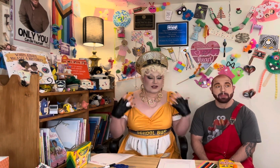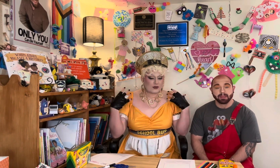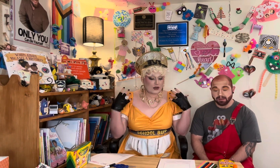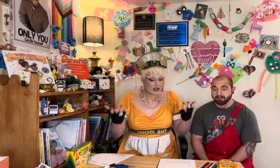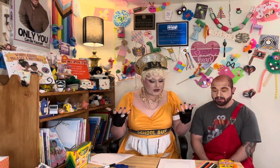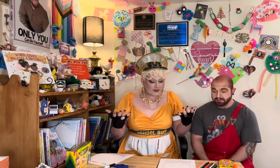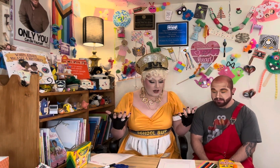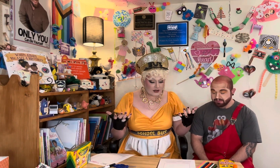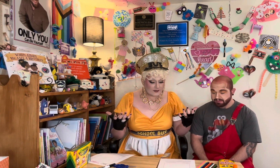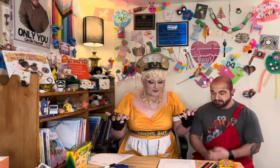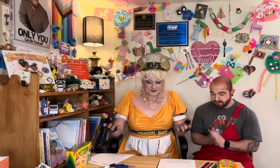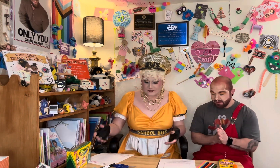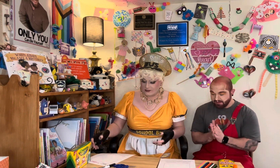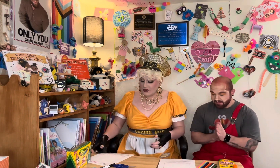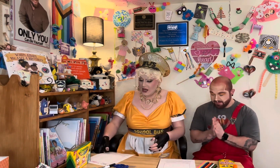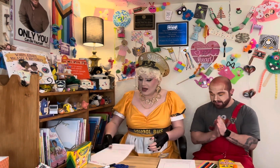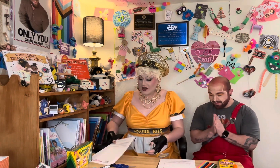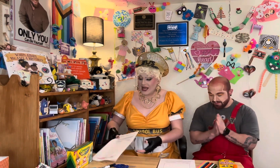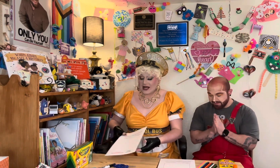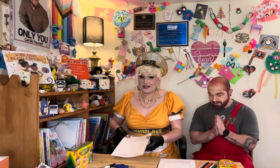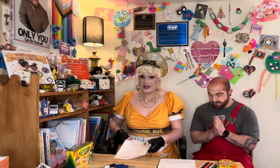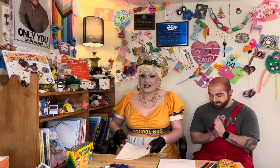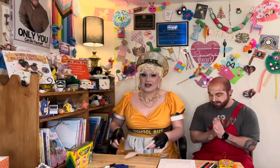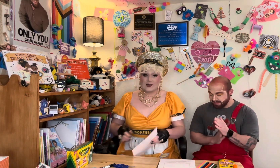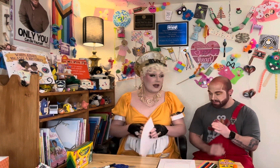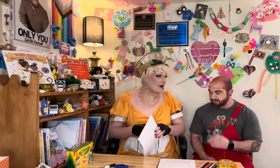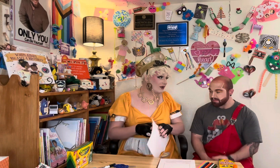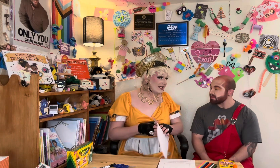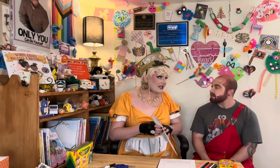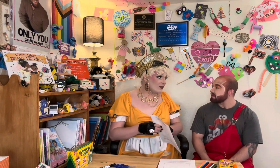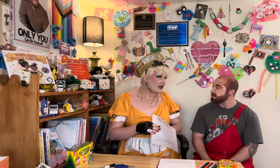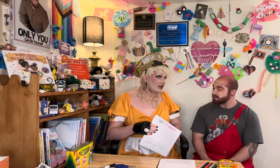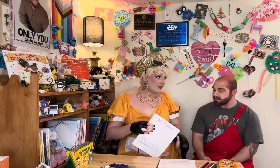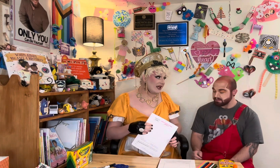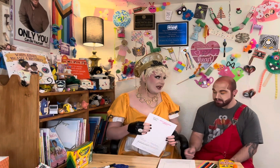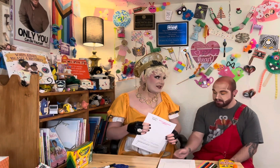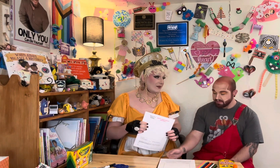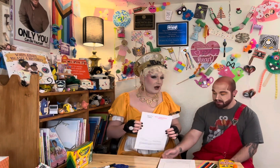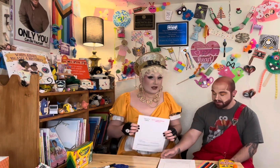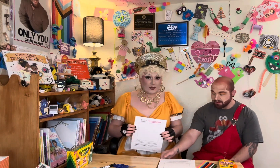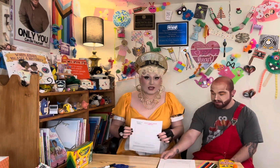So we're going to do some art! And not only is it going to be some art that we're going to